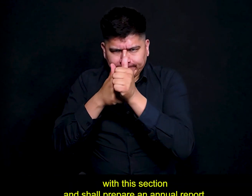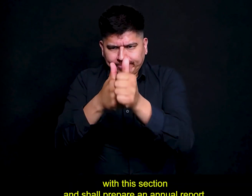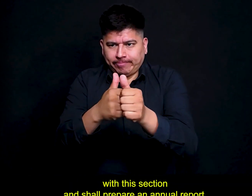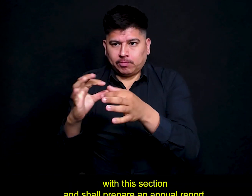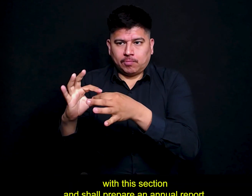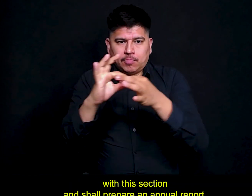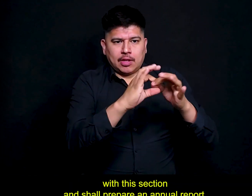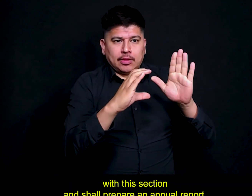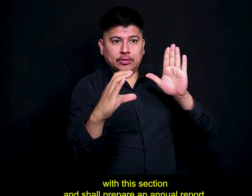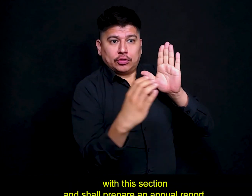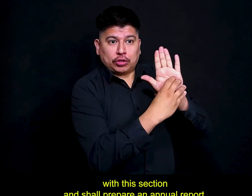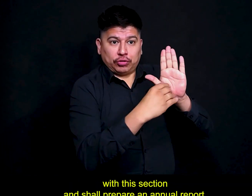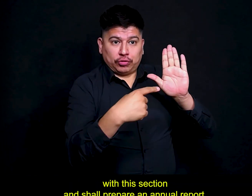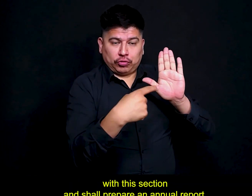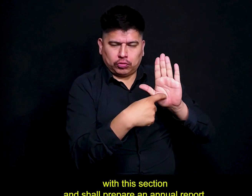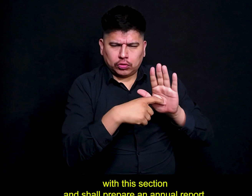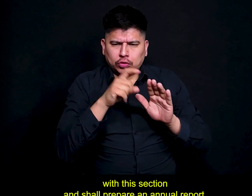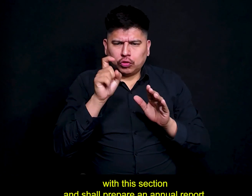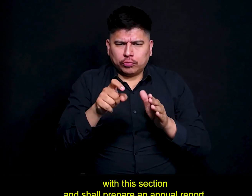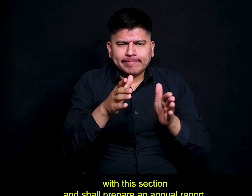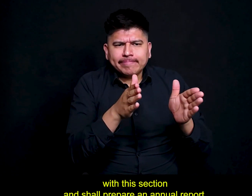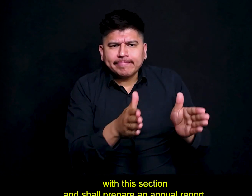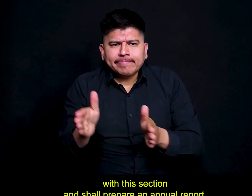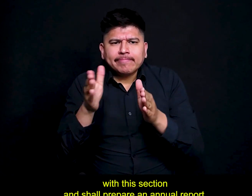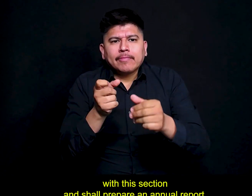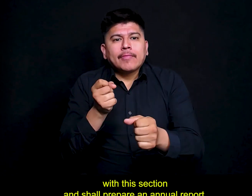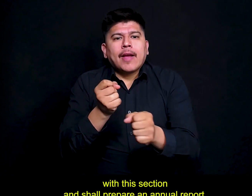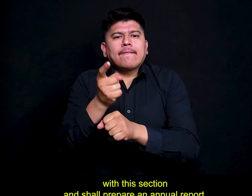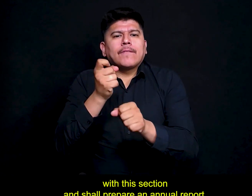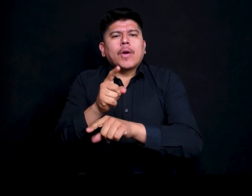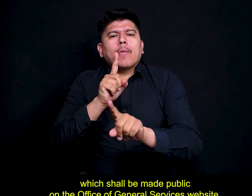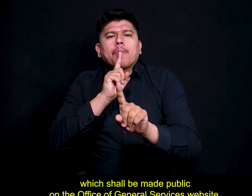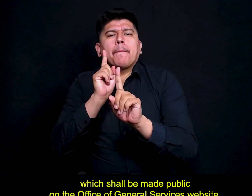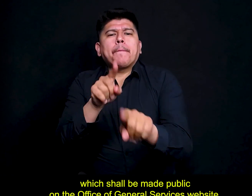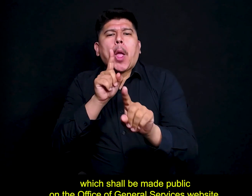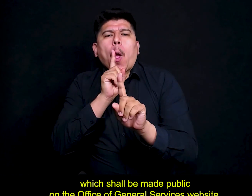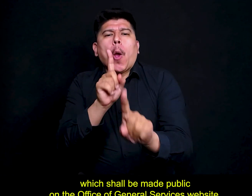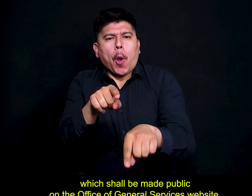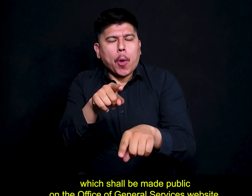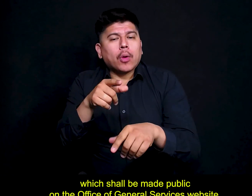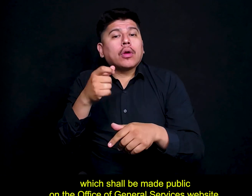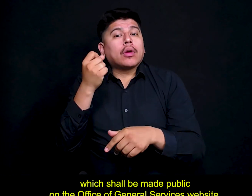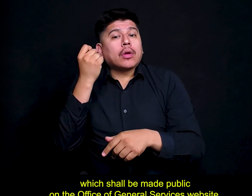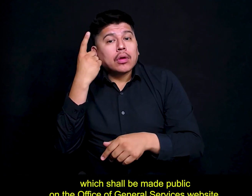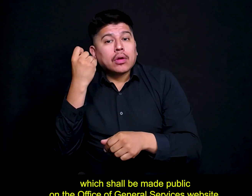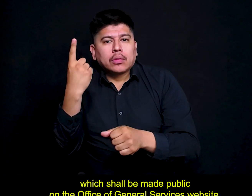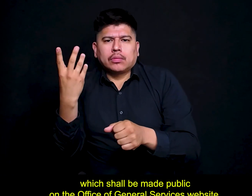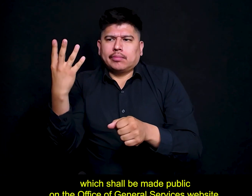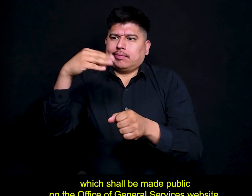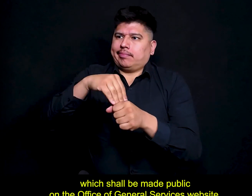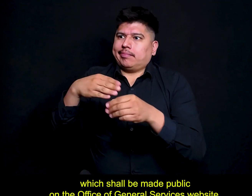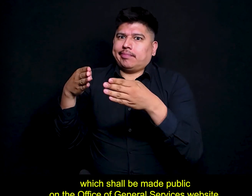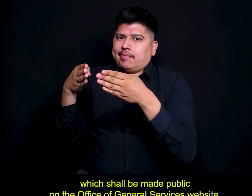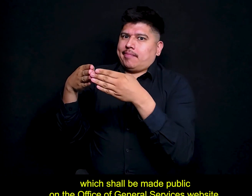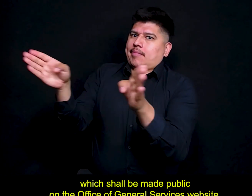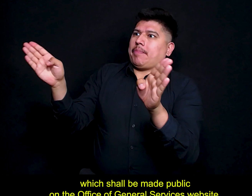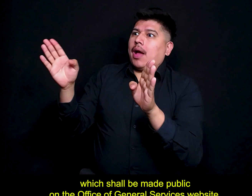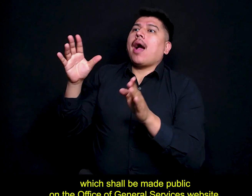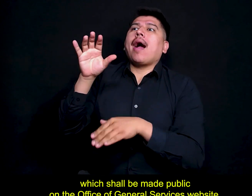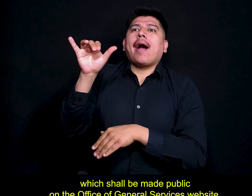with this section and shall prepare an annual report, which shall be made public on the Office of General Services website,